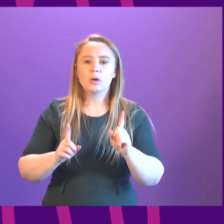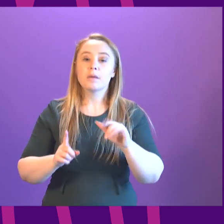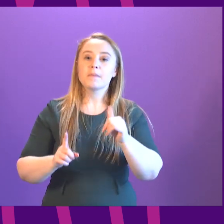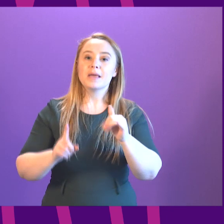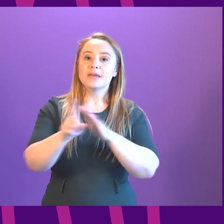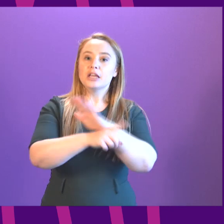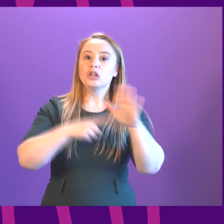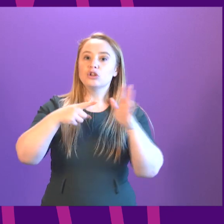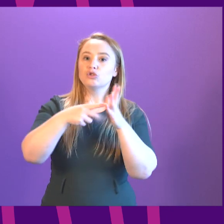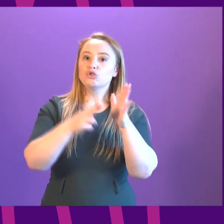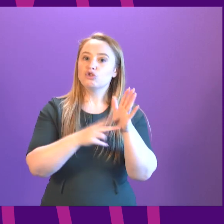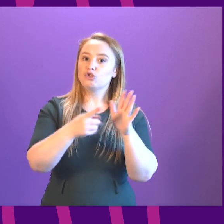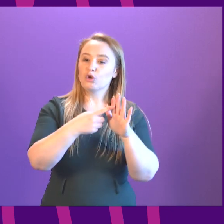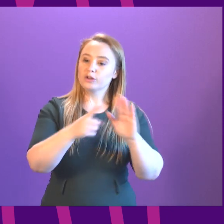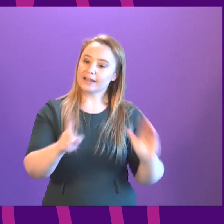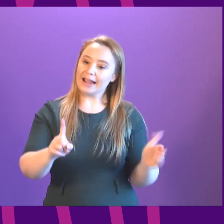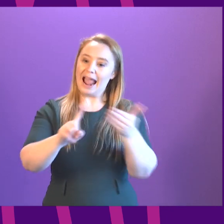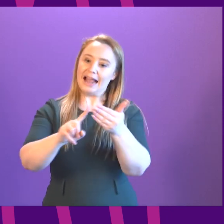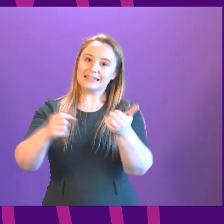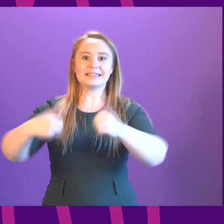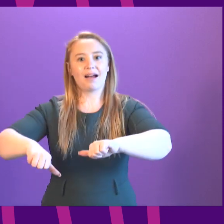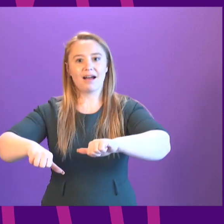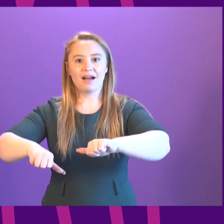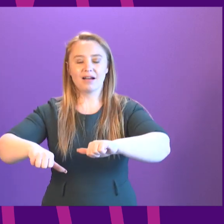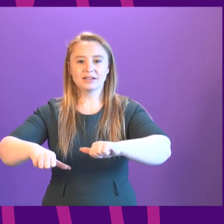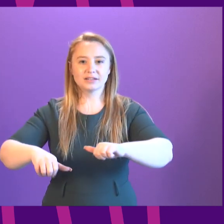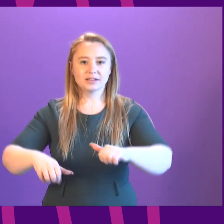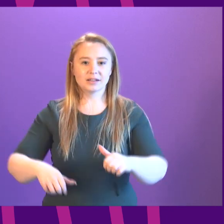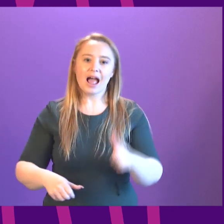I fully appreciate that I am asking for modelling when we are talking simply about plans. Could